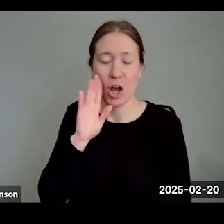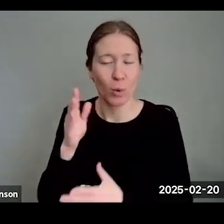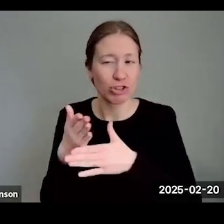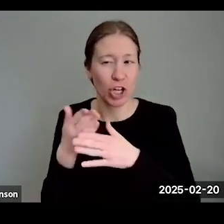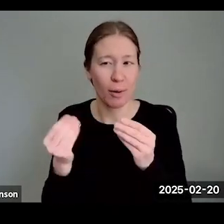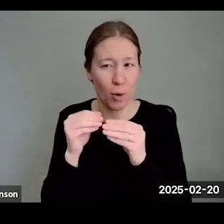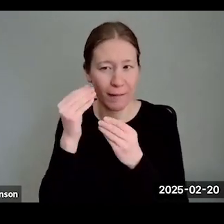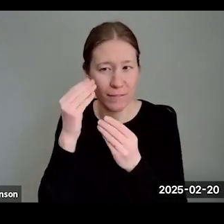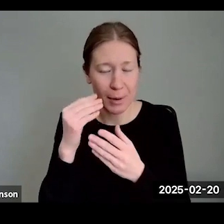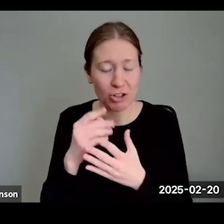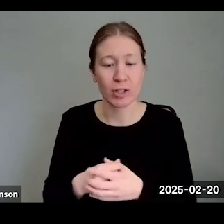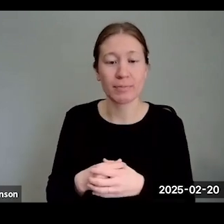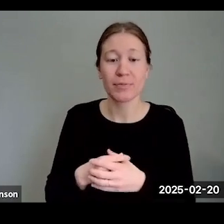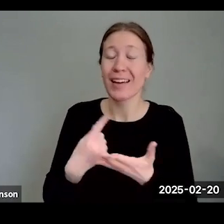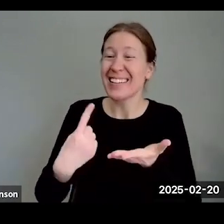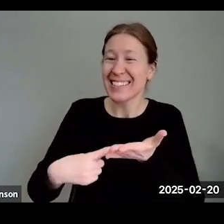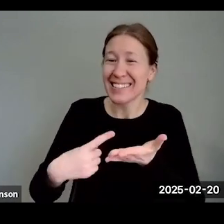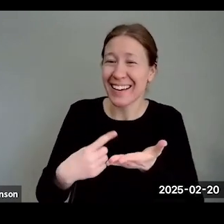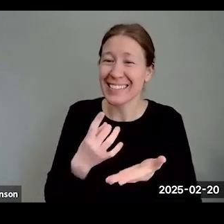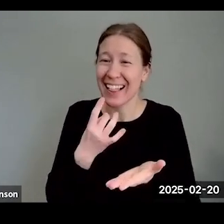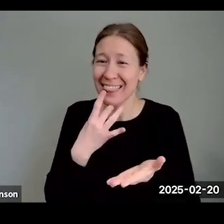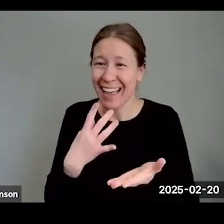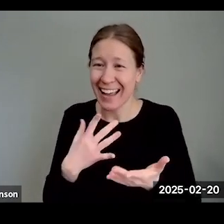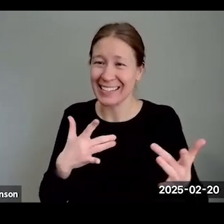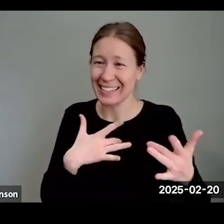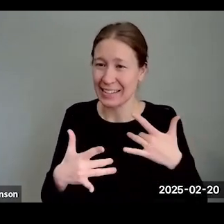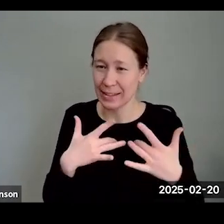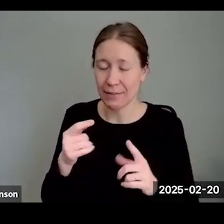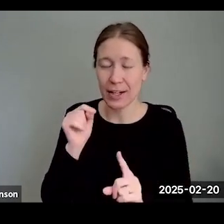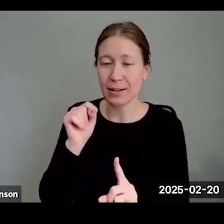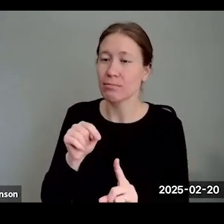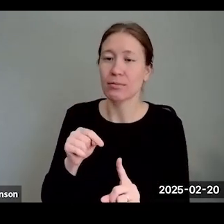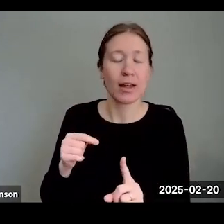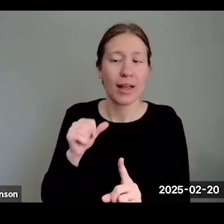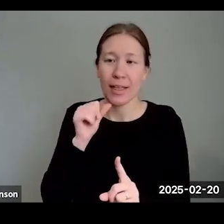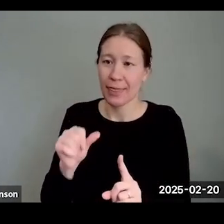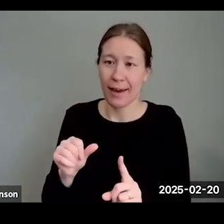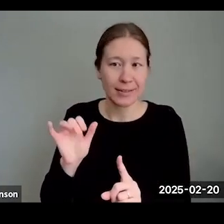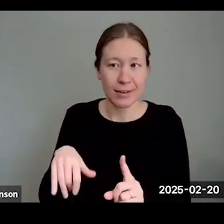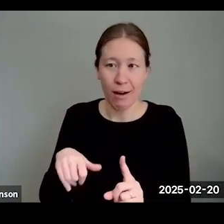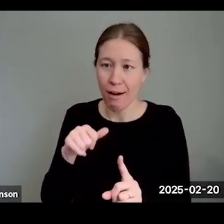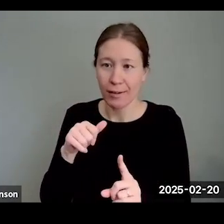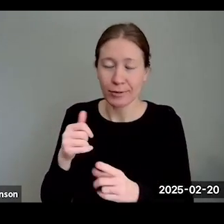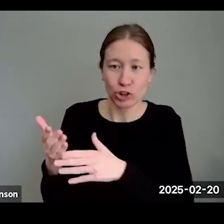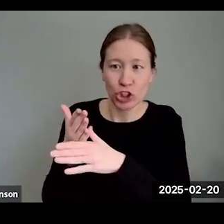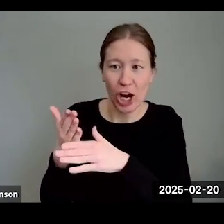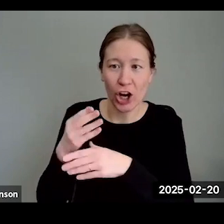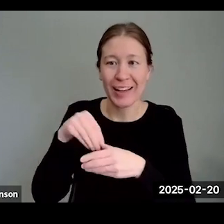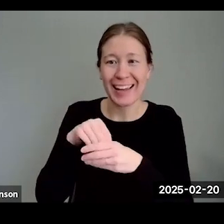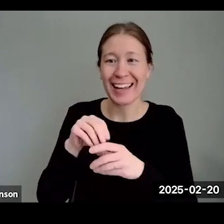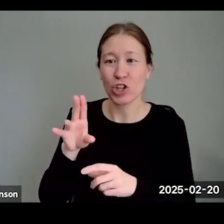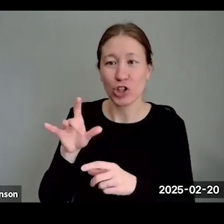So, discussing light sensitivity is something that wouldn't be shared in a unit meeting but it was provided by the employee,